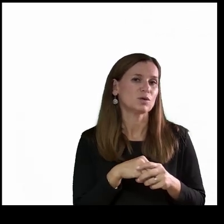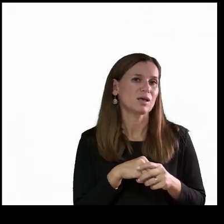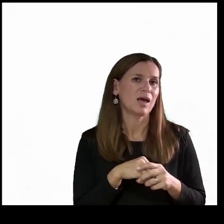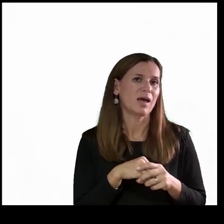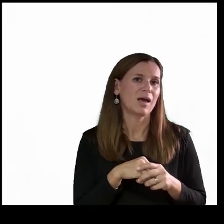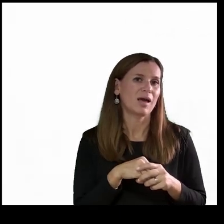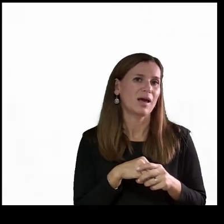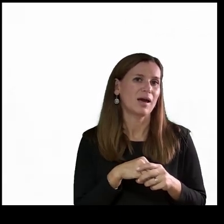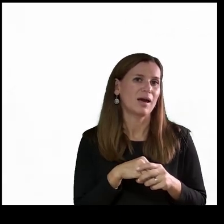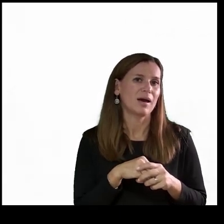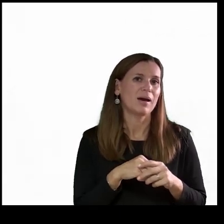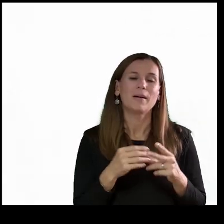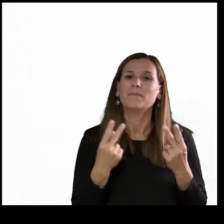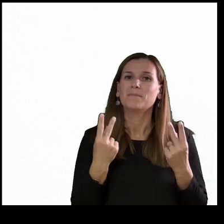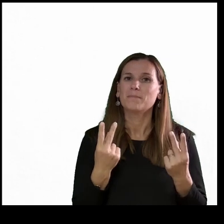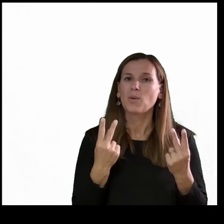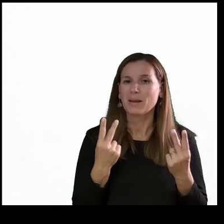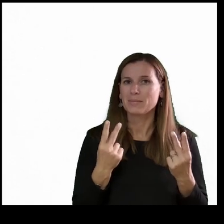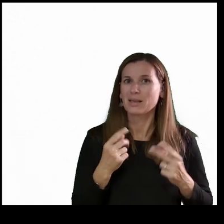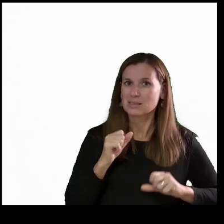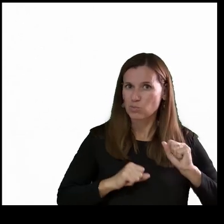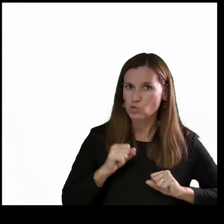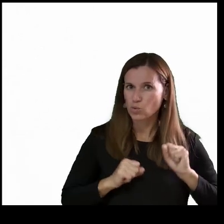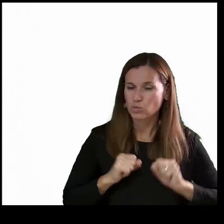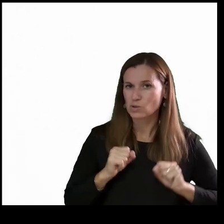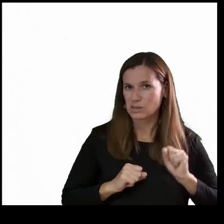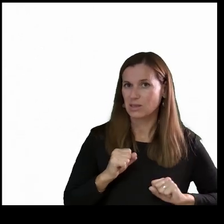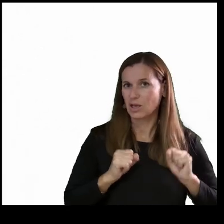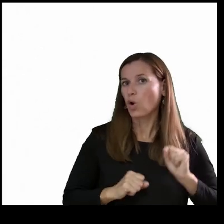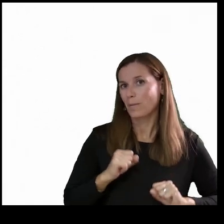need of autonomy and competence to